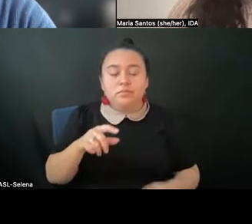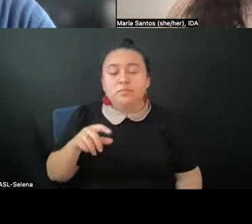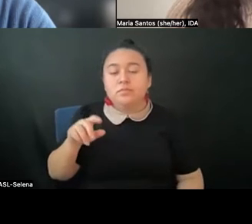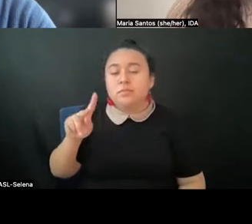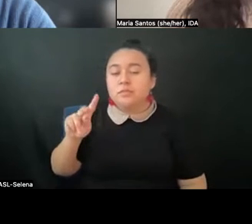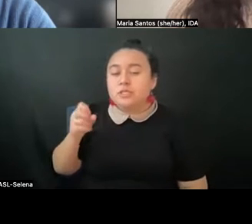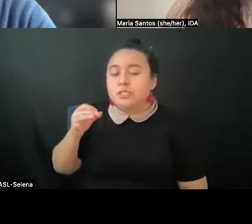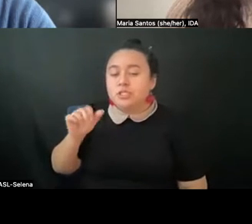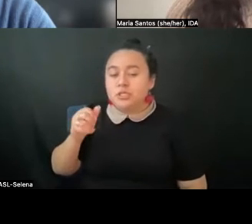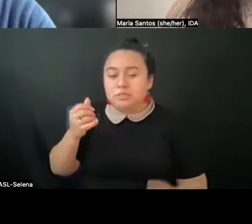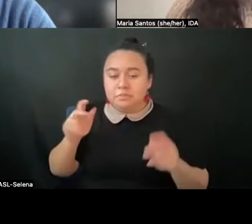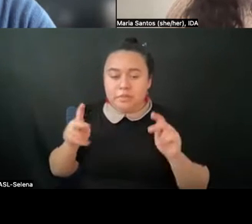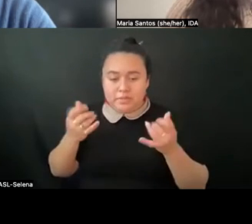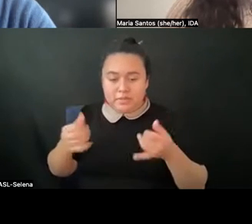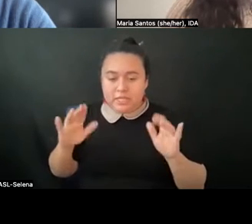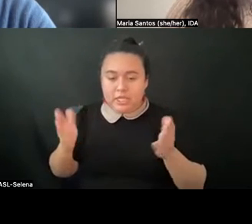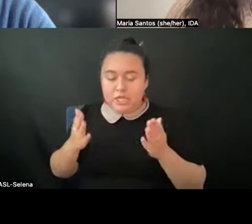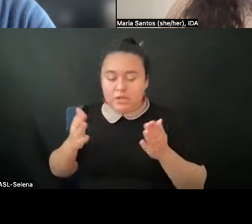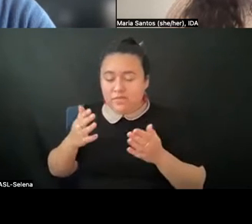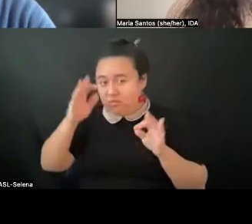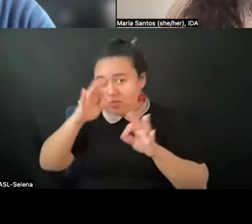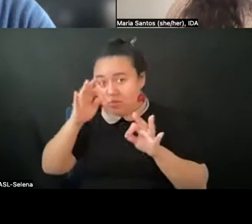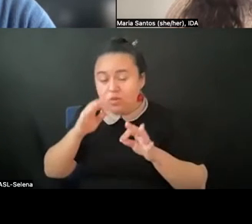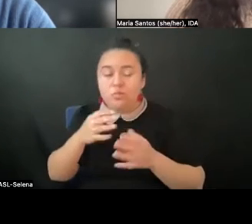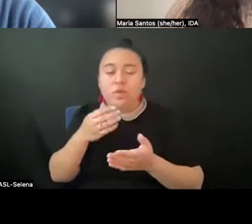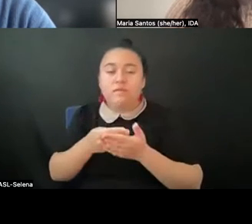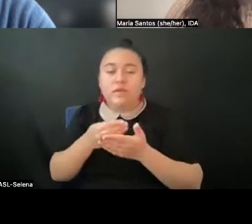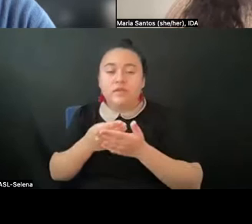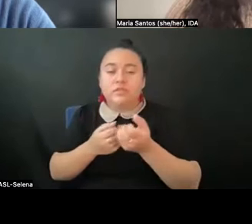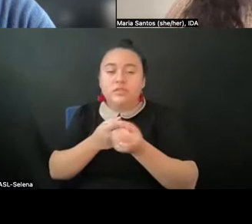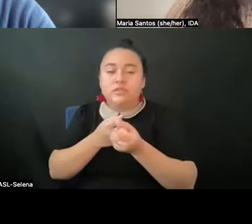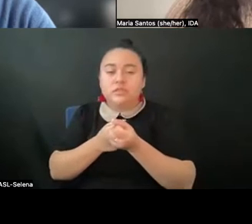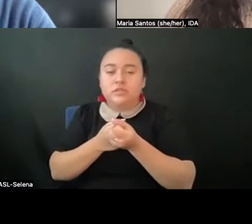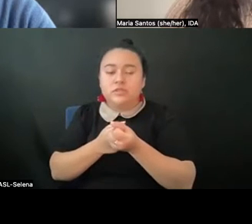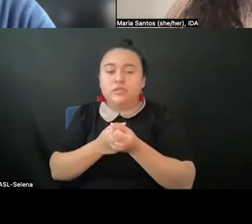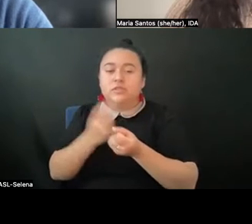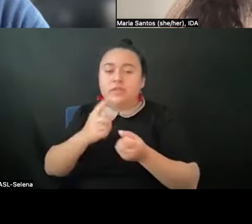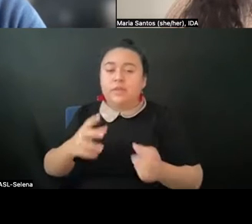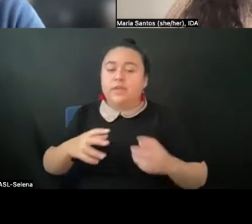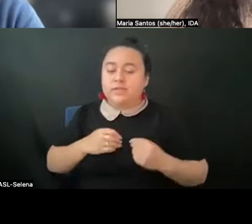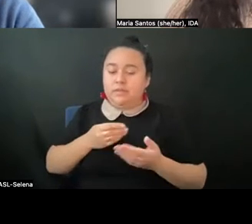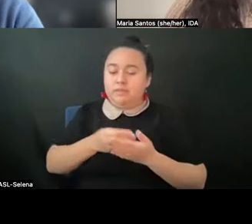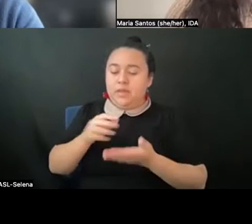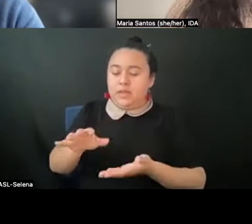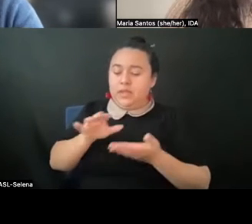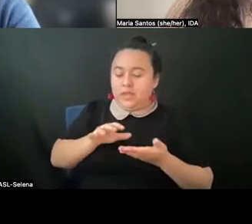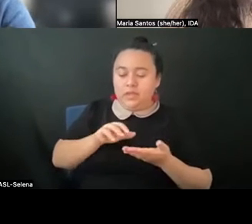Basically, a fiscal sponsor is someone who can accept funds as a non-profit on your behalf.